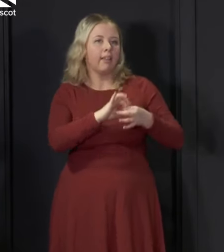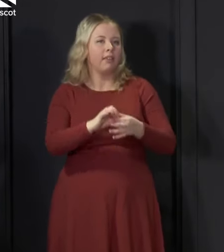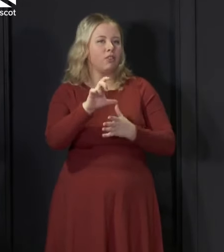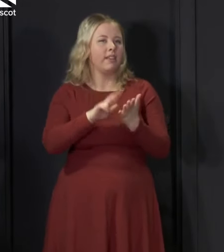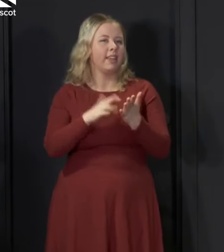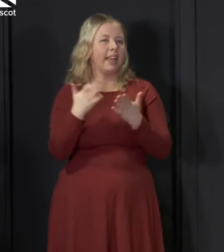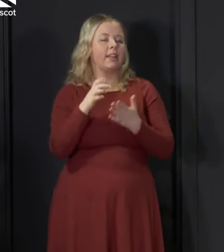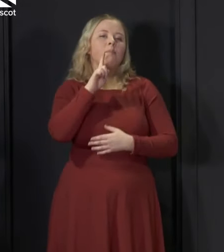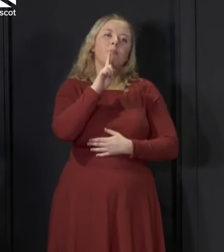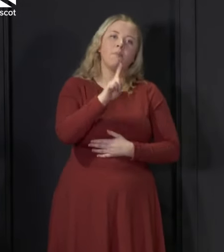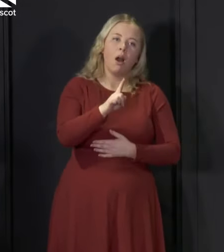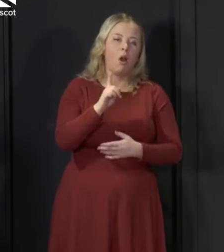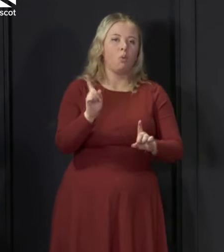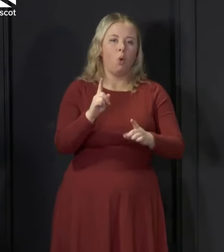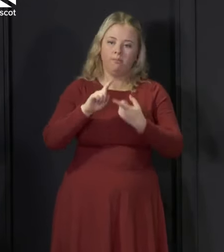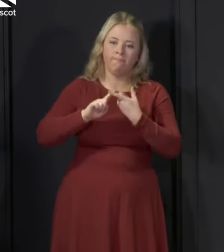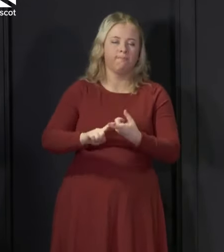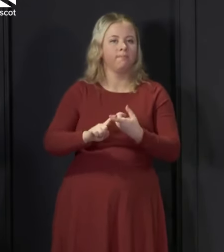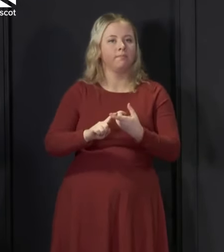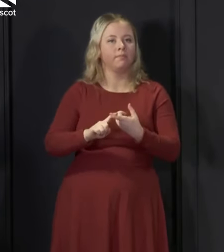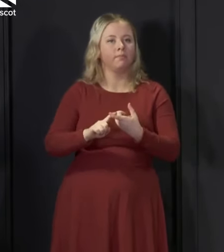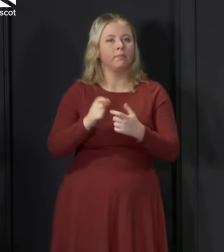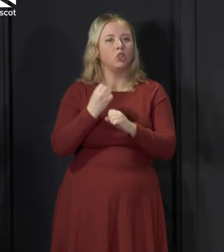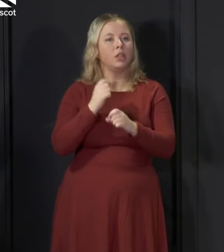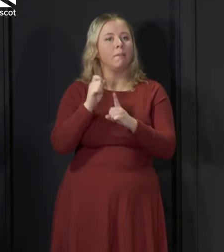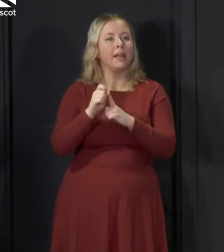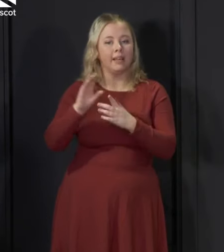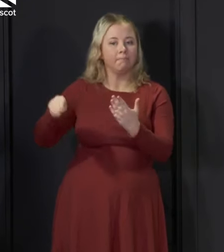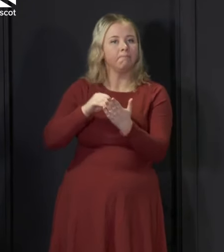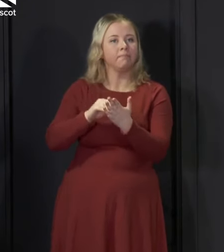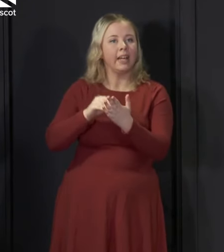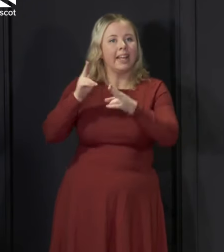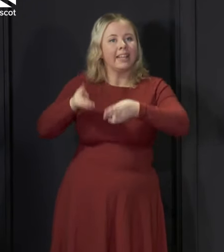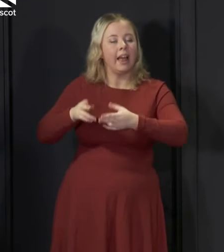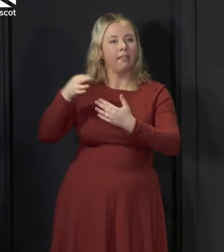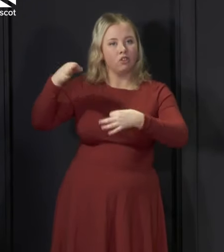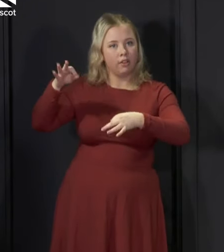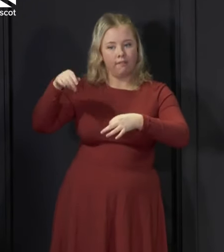has to be the one that is relied on in terms of reporting figures has to be the judgement